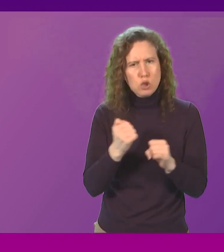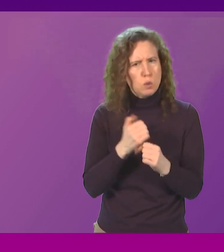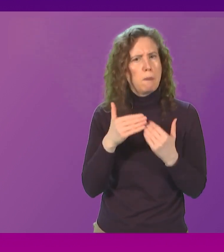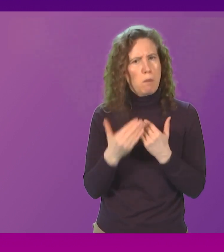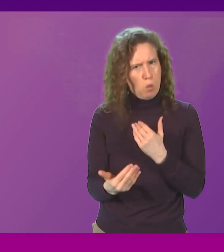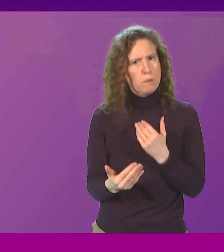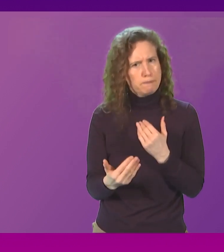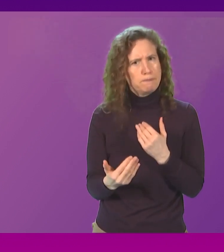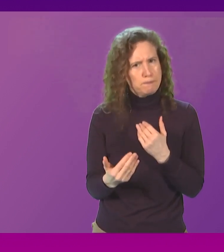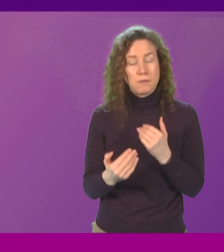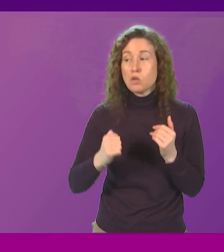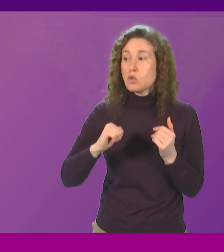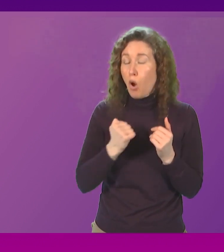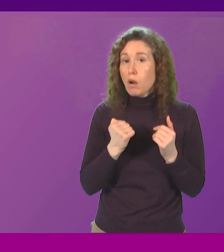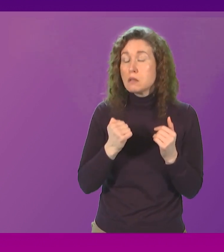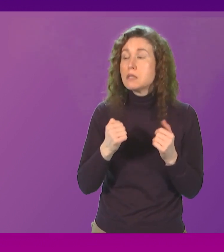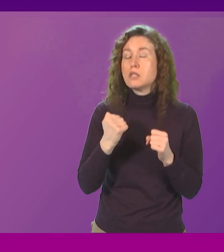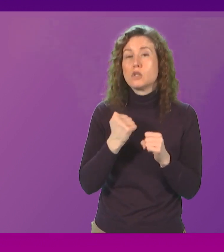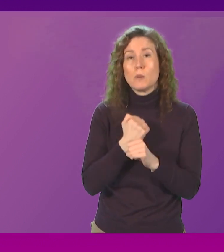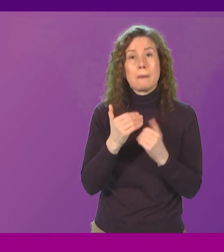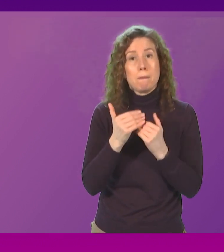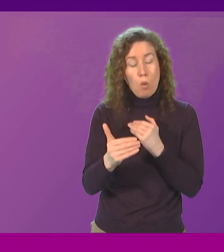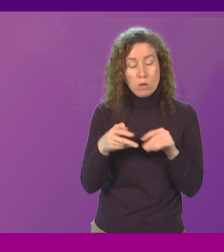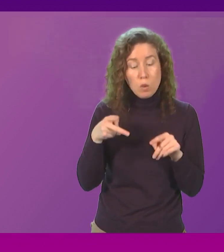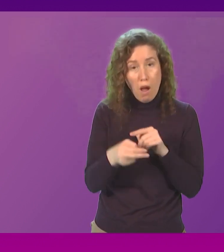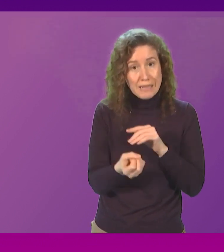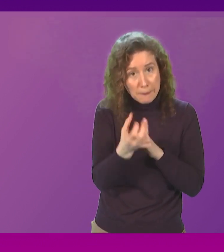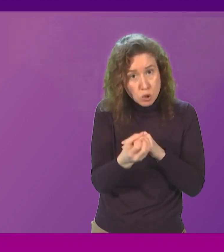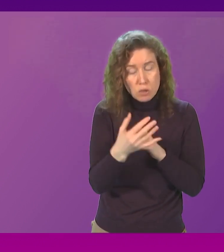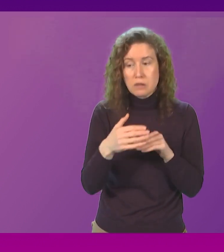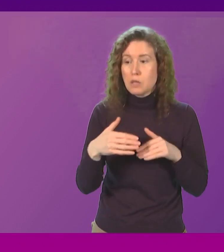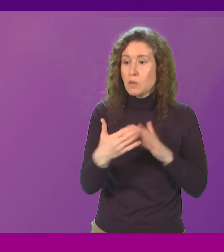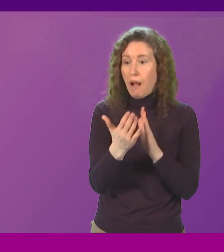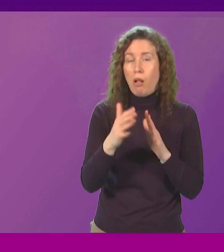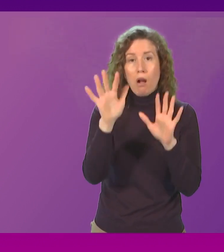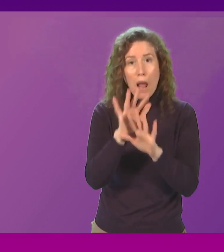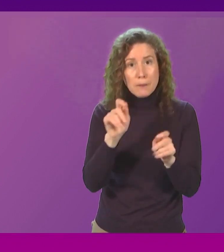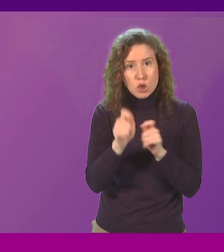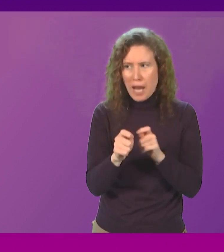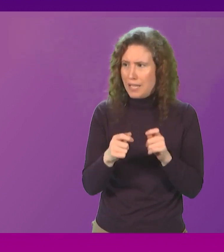Scotland is doing more to cut emissions and to tackle climate change than almost any other country in the world.